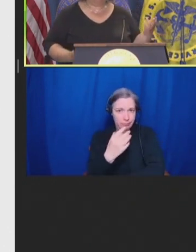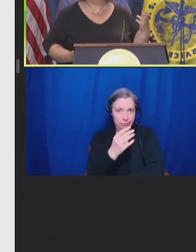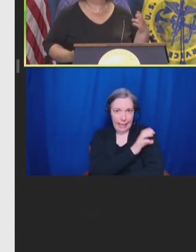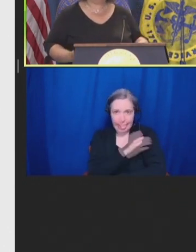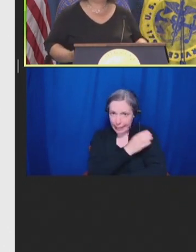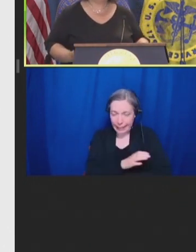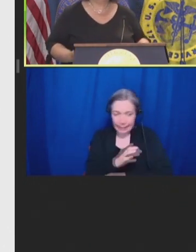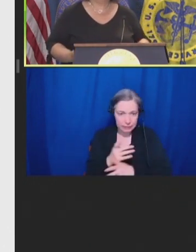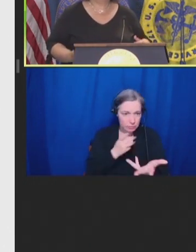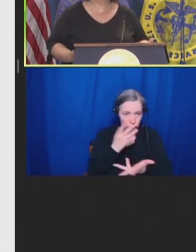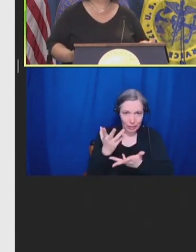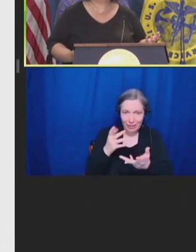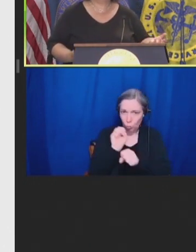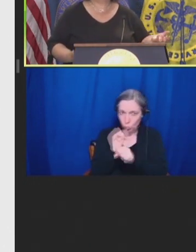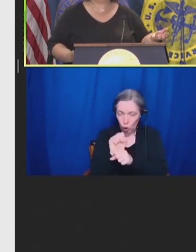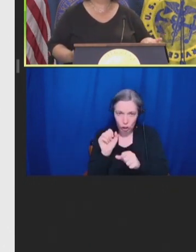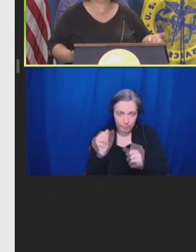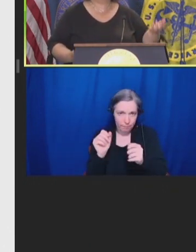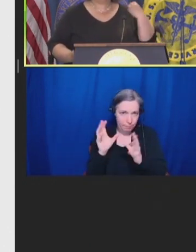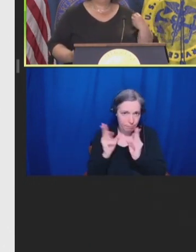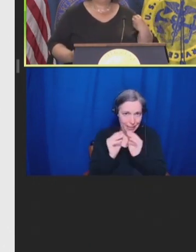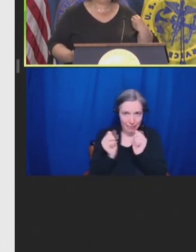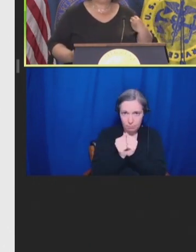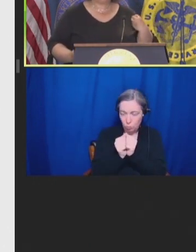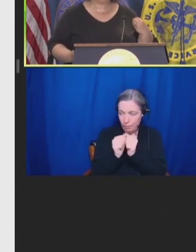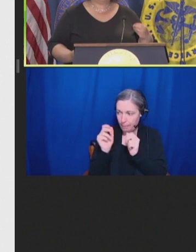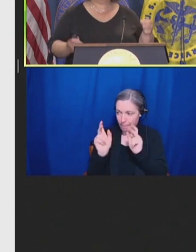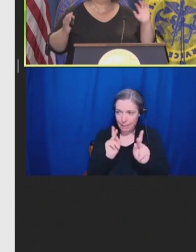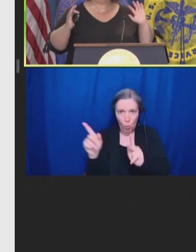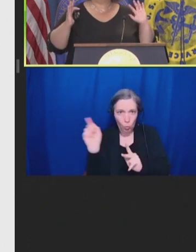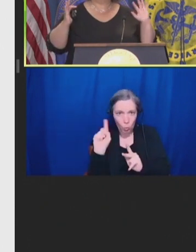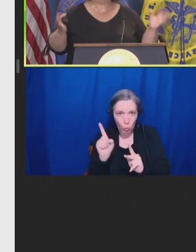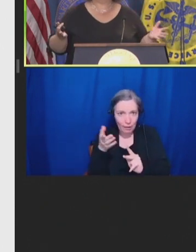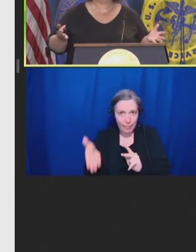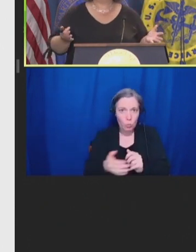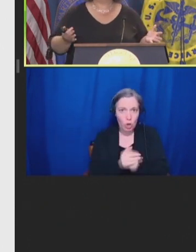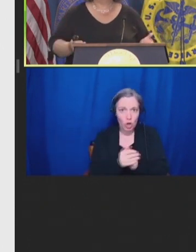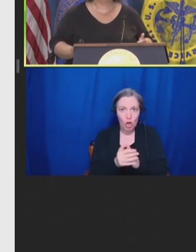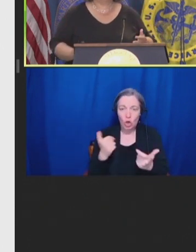they were. We didn't try to draw people in for vaccination. We went out and found them. And